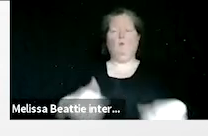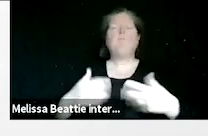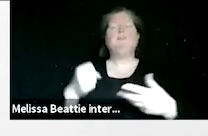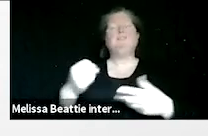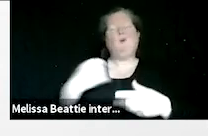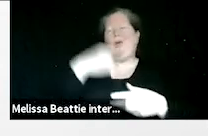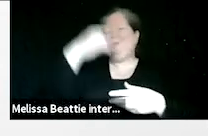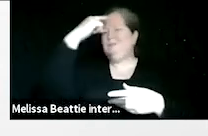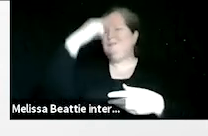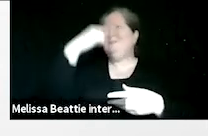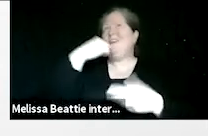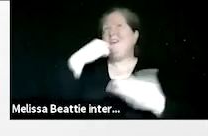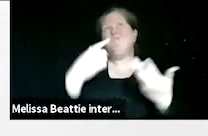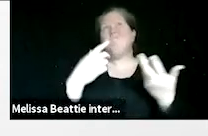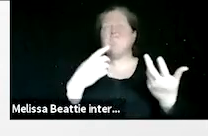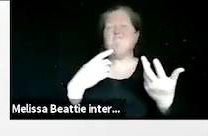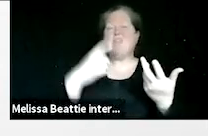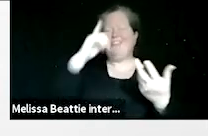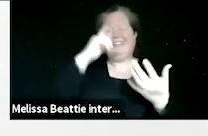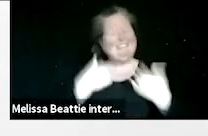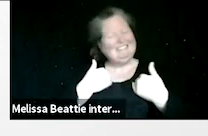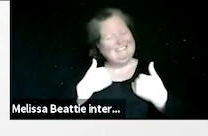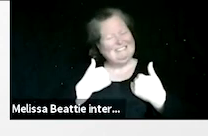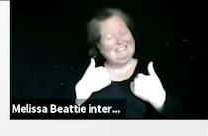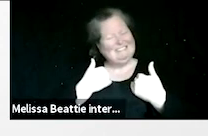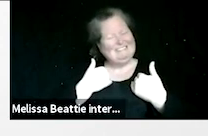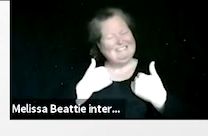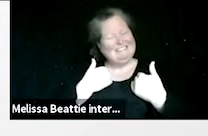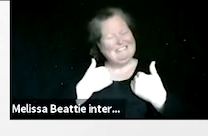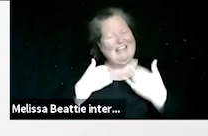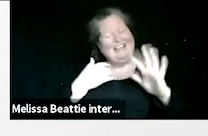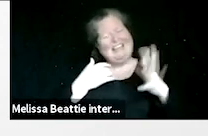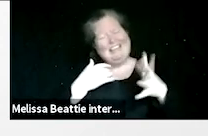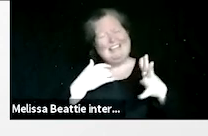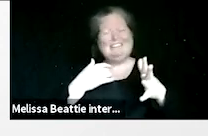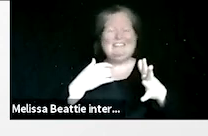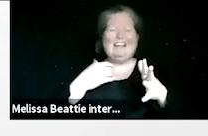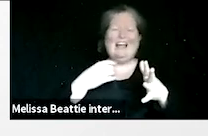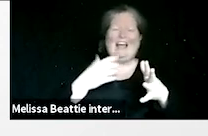I think, overall, I hesitate to say we're doing well. Um, because all it takes is one